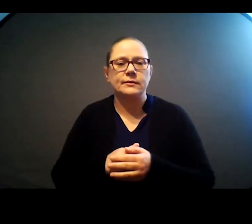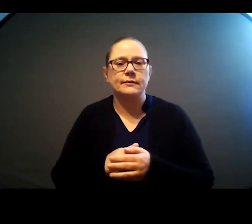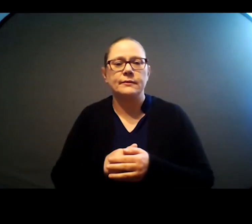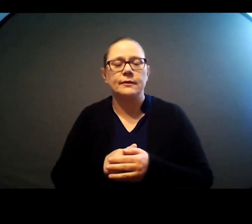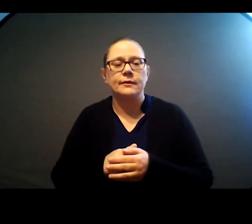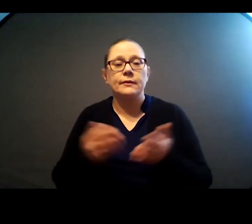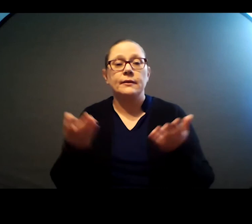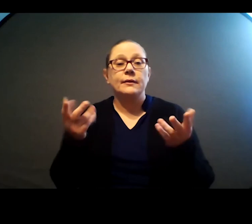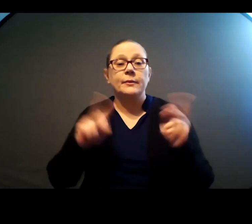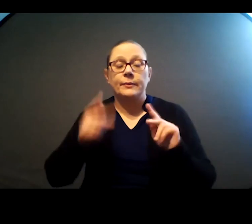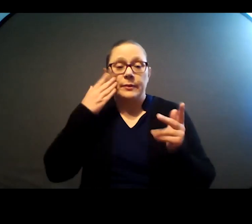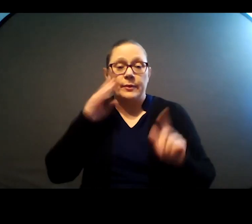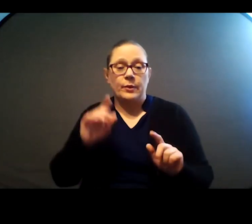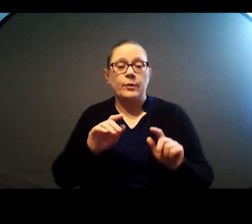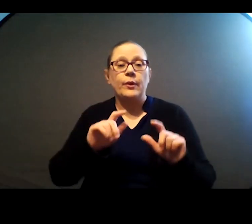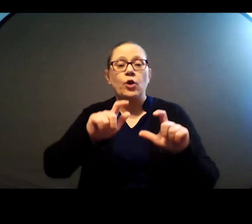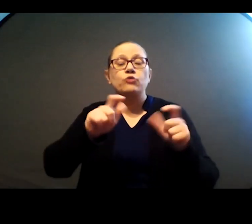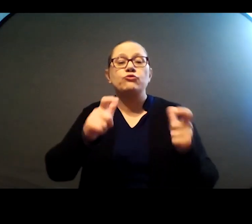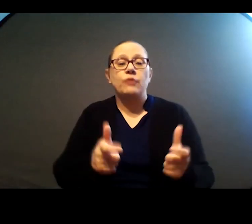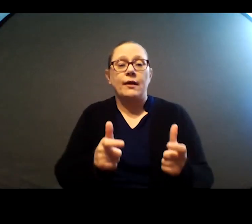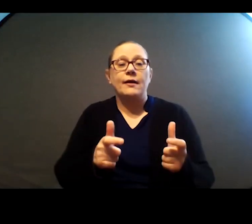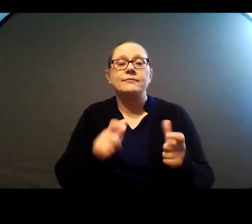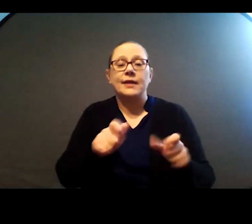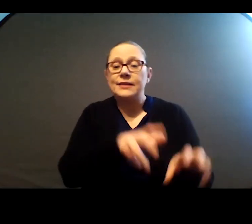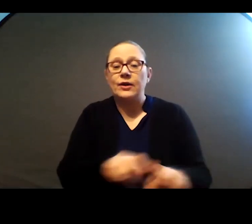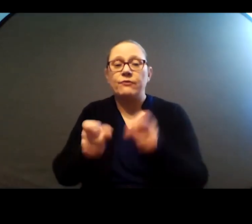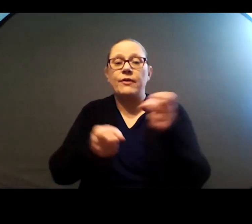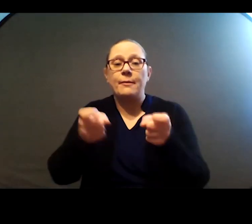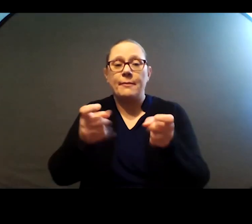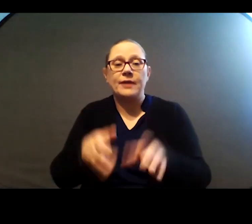aware tribes have the ability to take over the management of their Health Care Systems from the